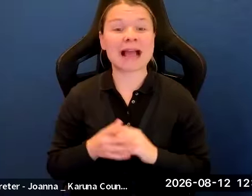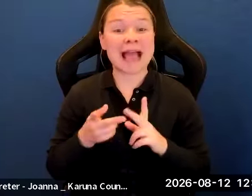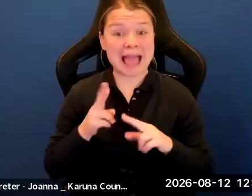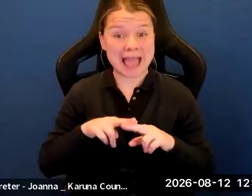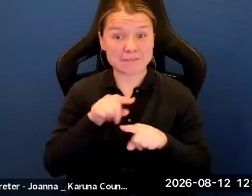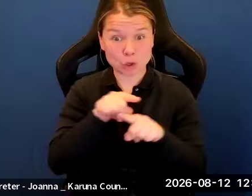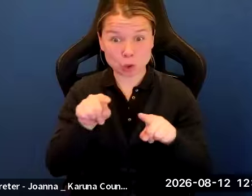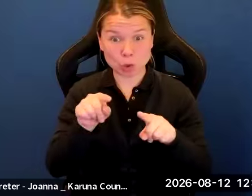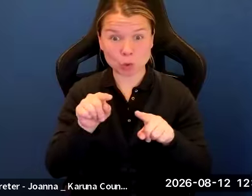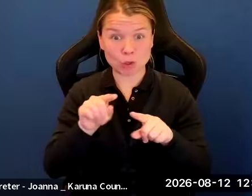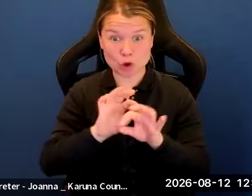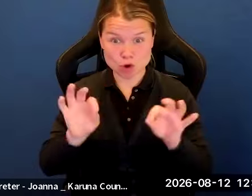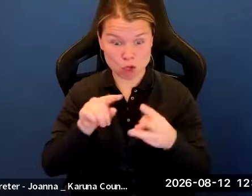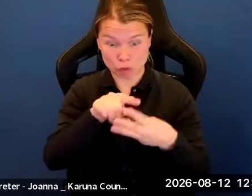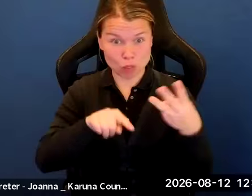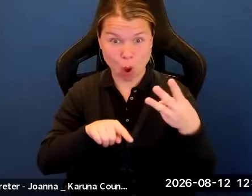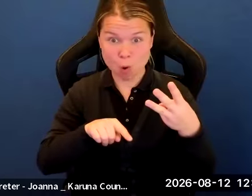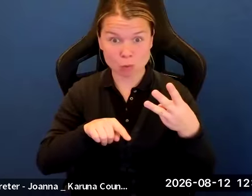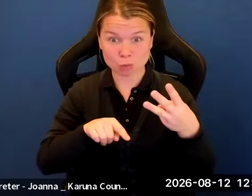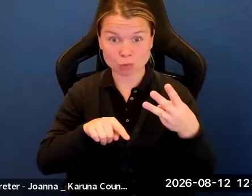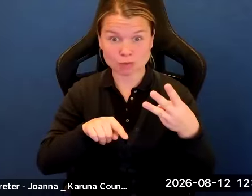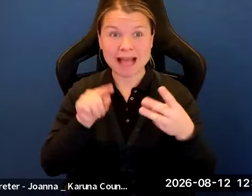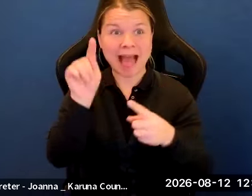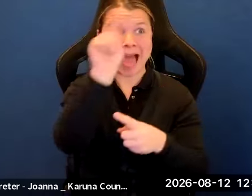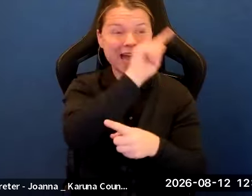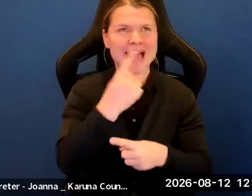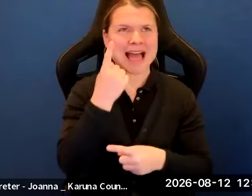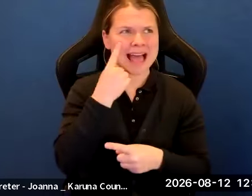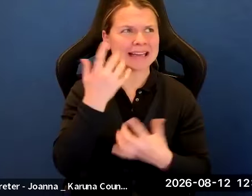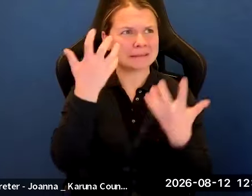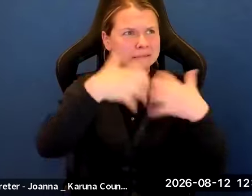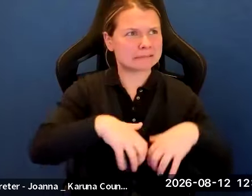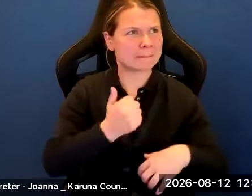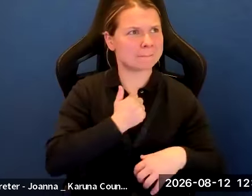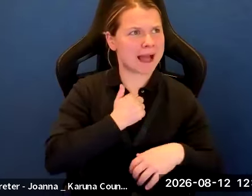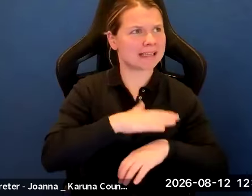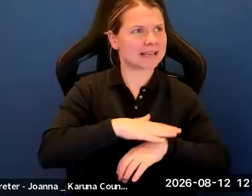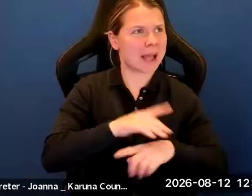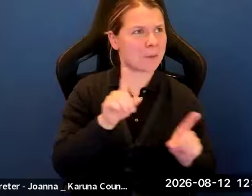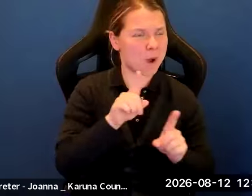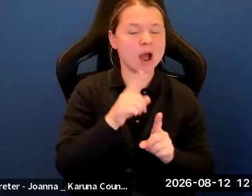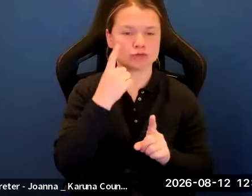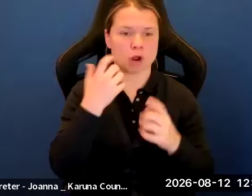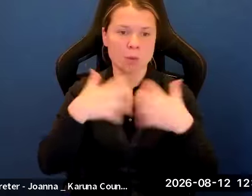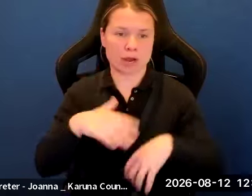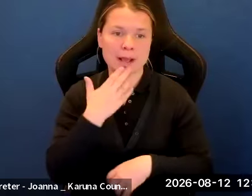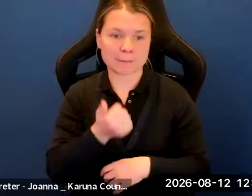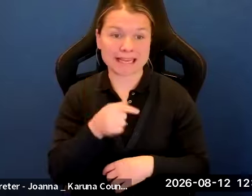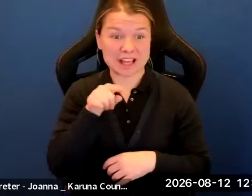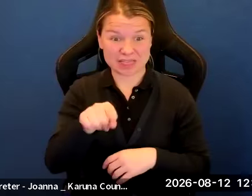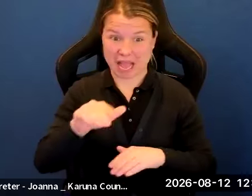will be the time in Sydney, Melbourne and Brisbane . So if you are outside of these times zones then please